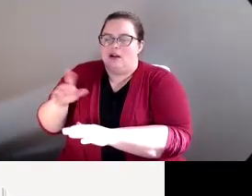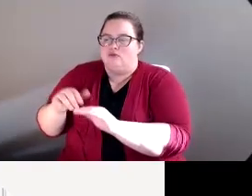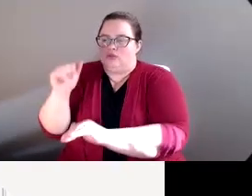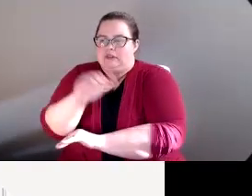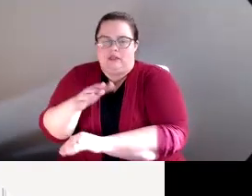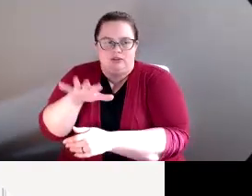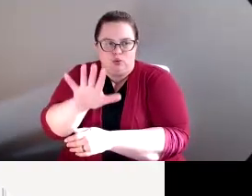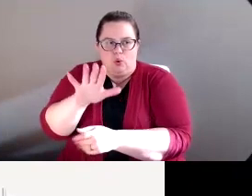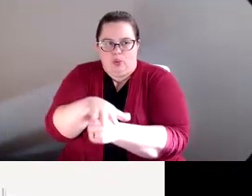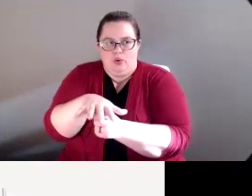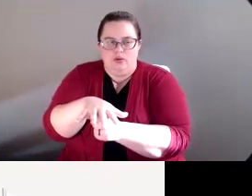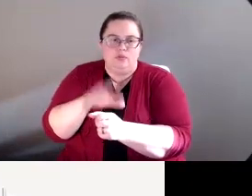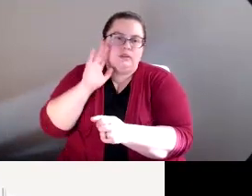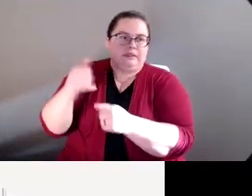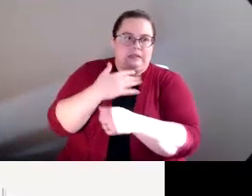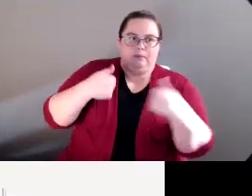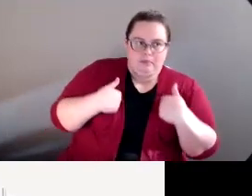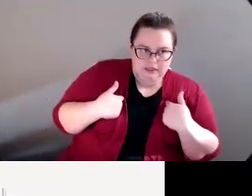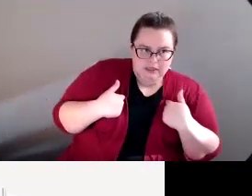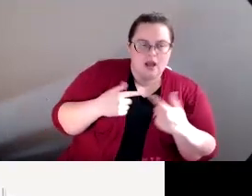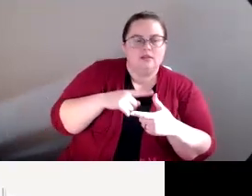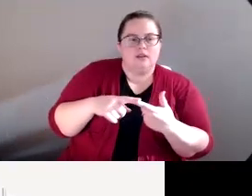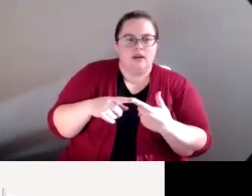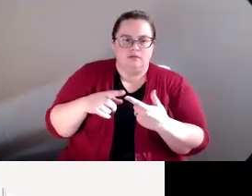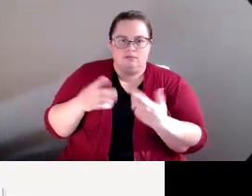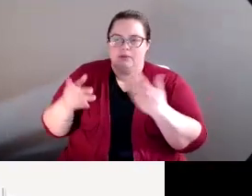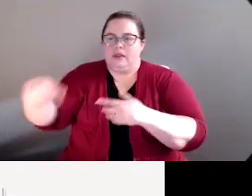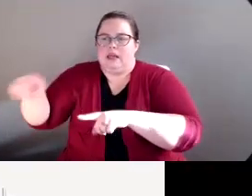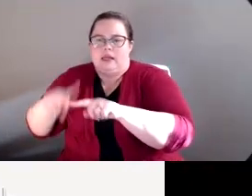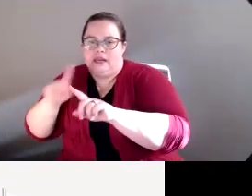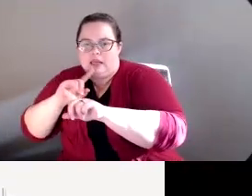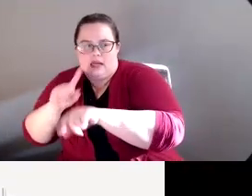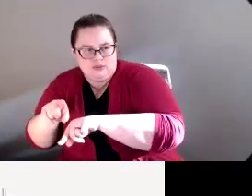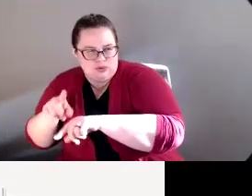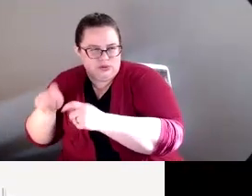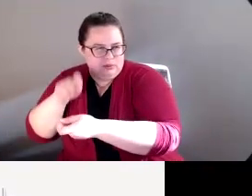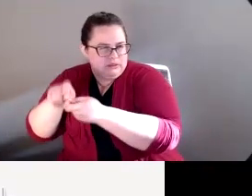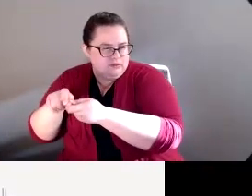they wouldn't be able to answer that. Or if it's a specific,